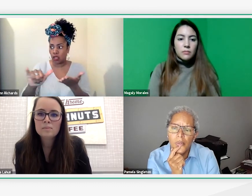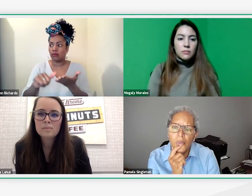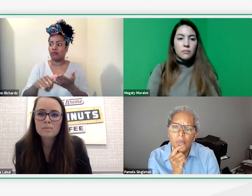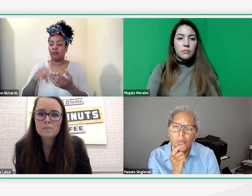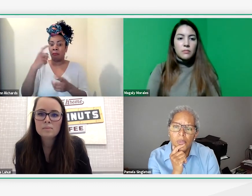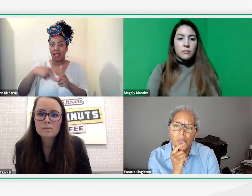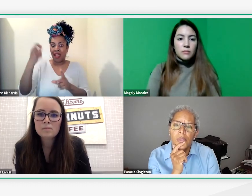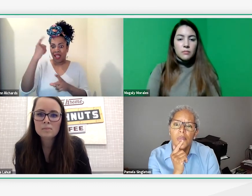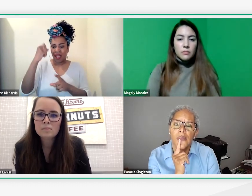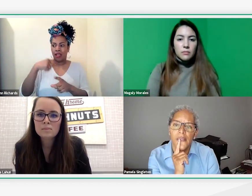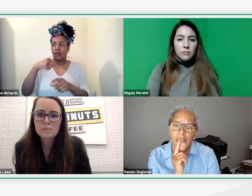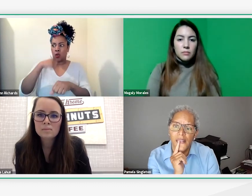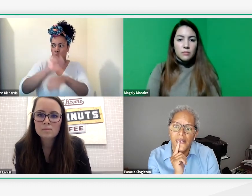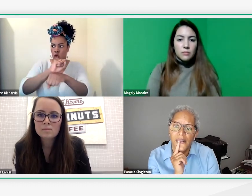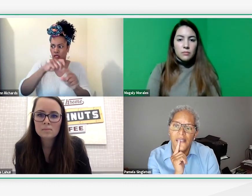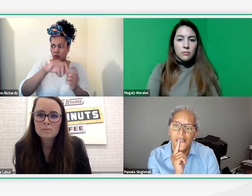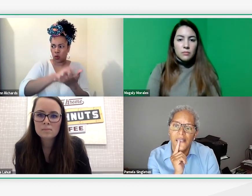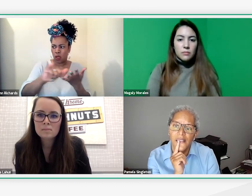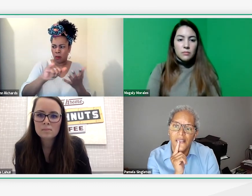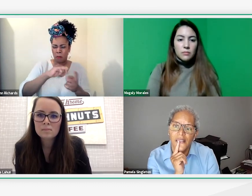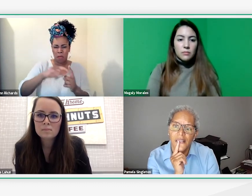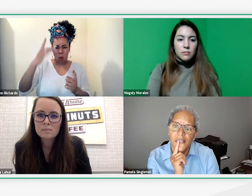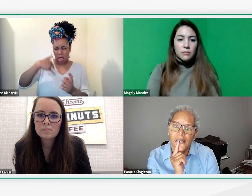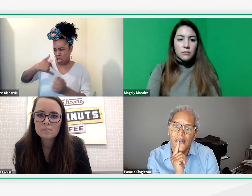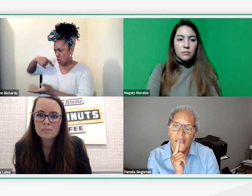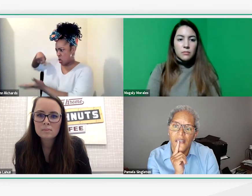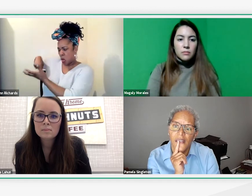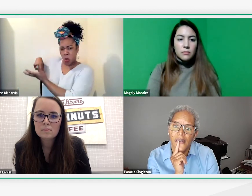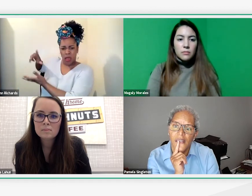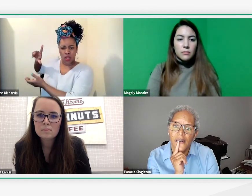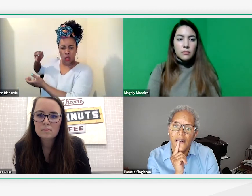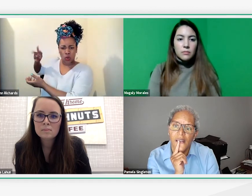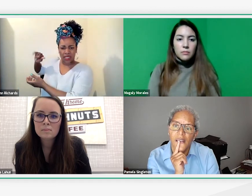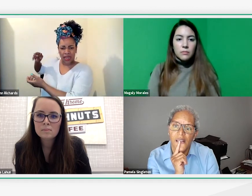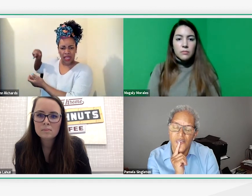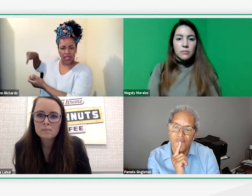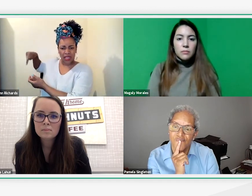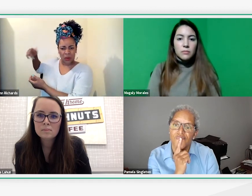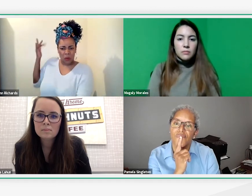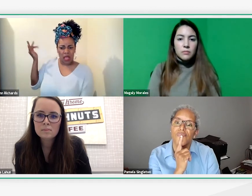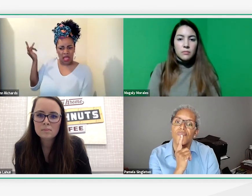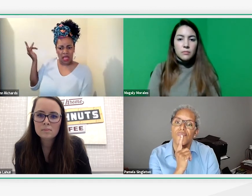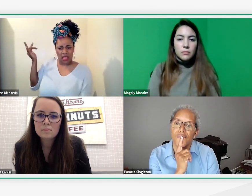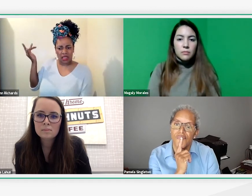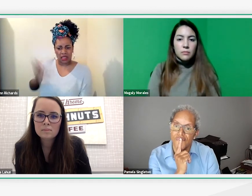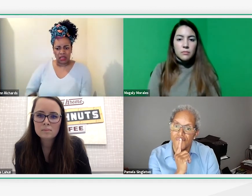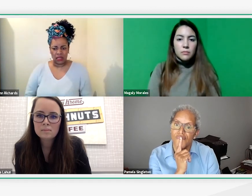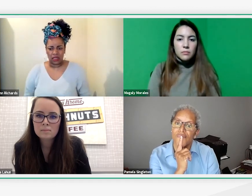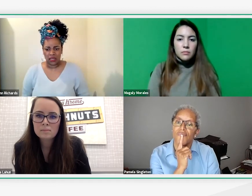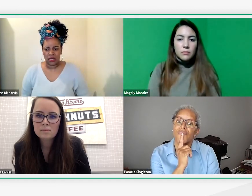I'm living in Louisiana, and I moved to New York, and I work in New York, but I owe in Louisiana?